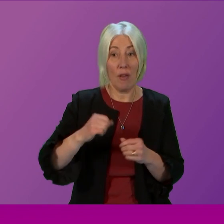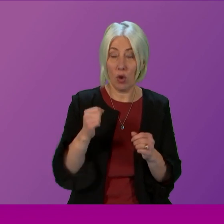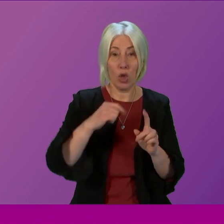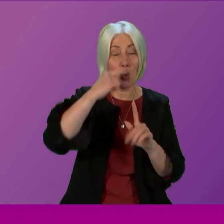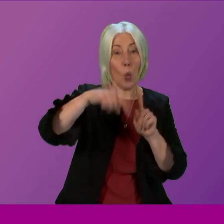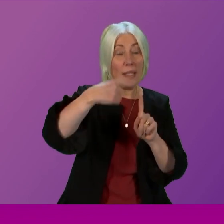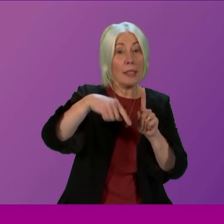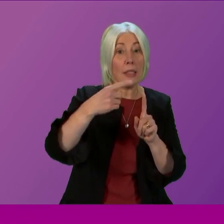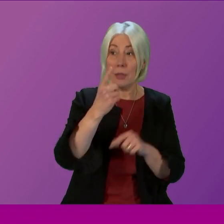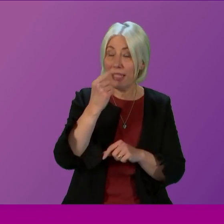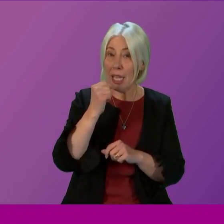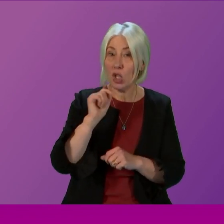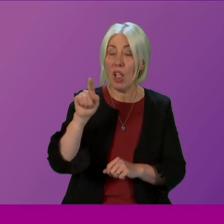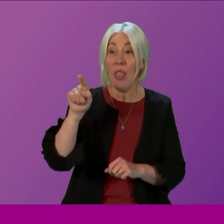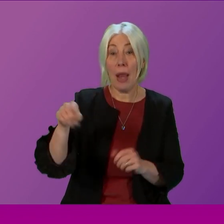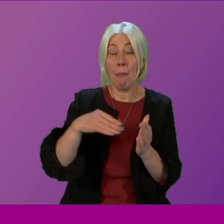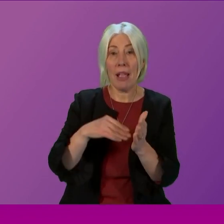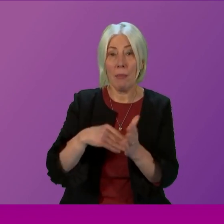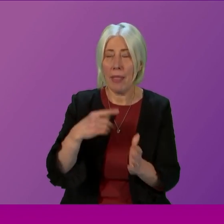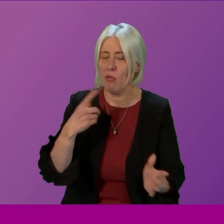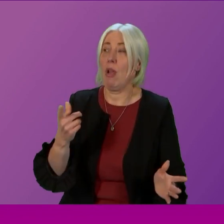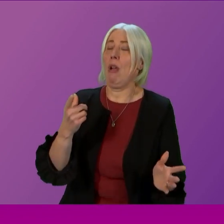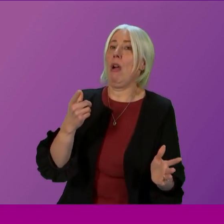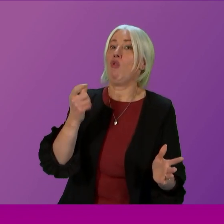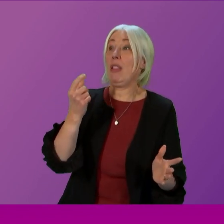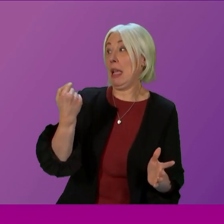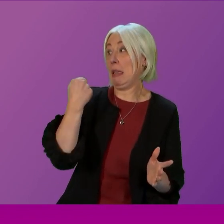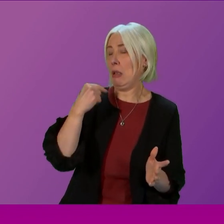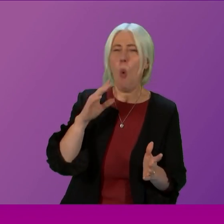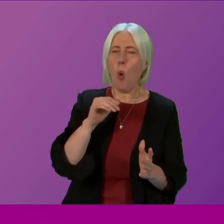became aware that the figure was inaccurate. He said: